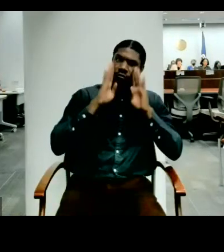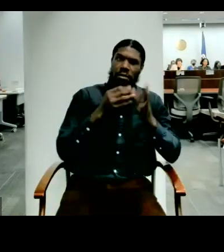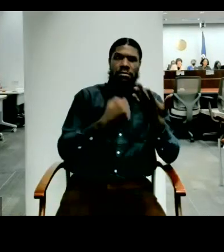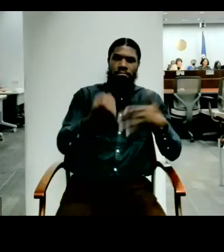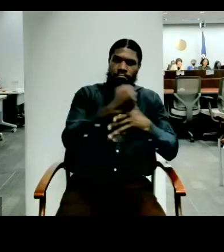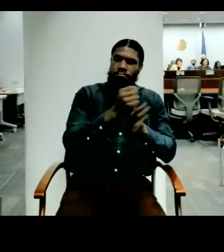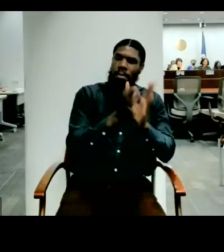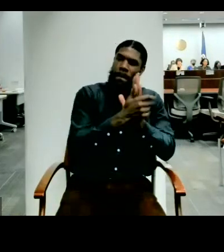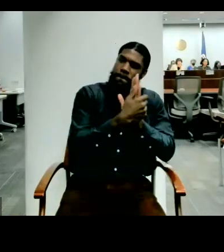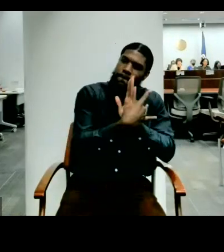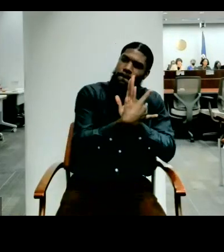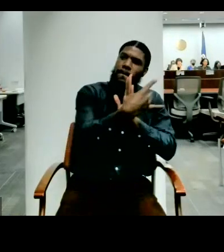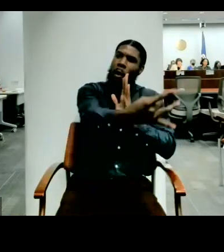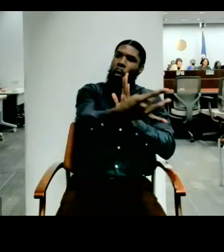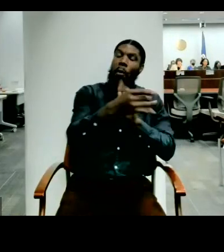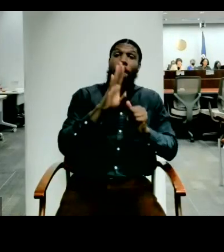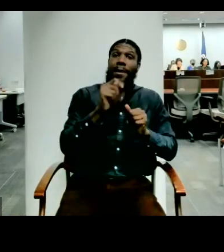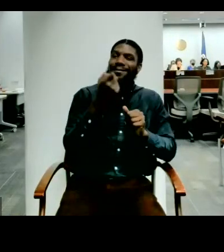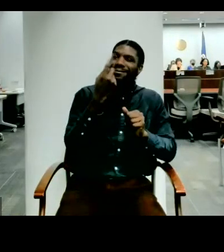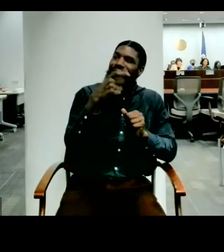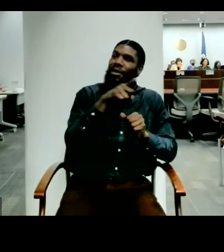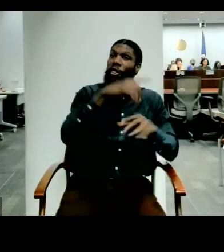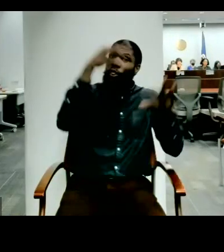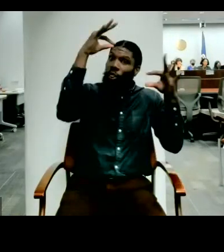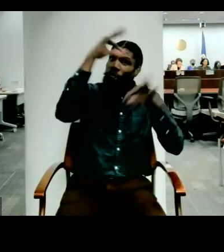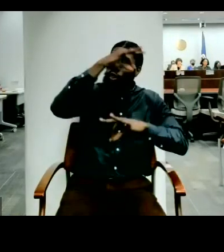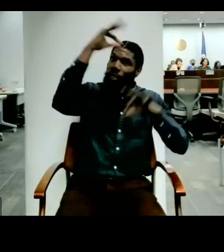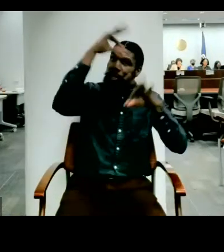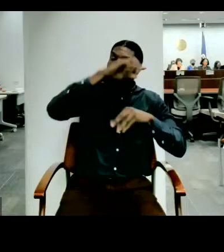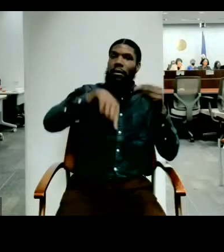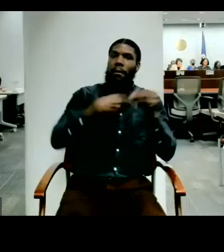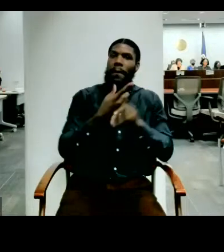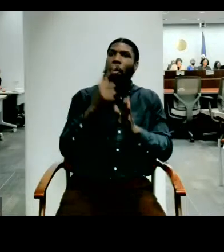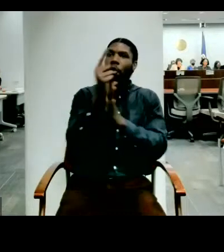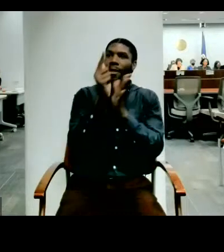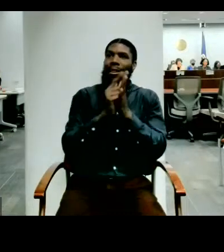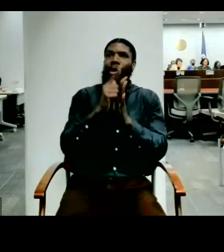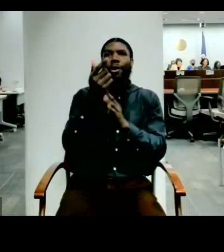talented individuals, but haven't a clue as to the legal landscape in which their products